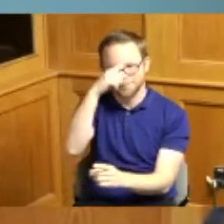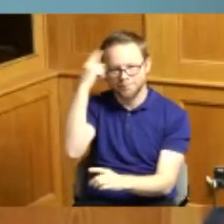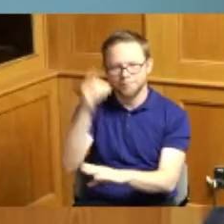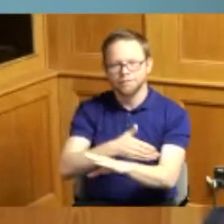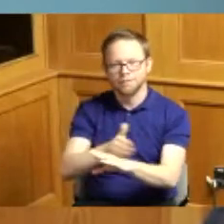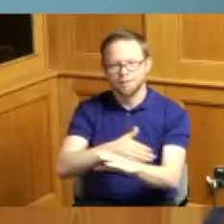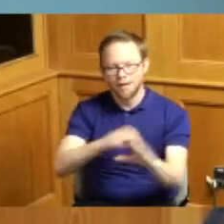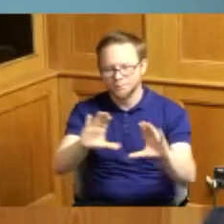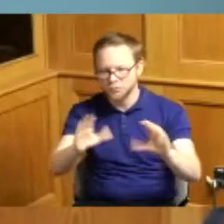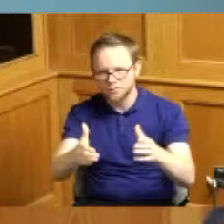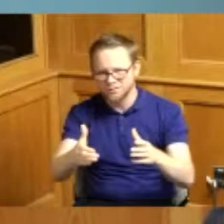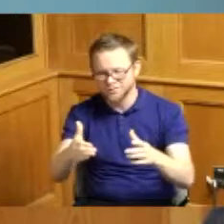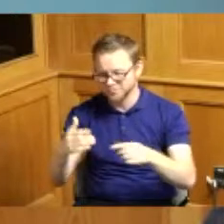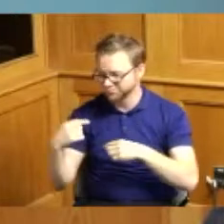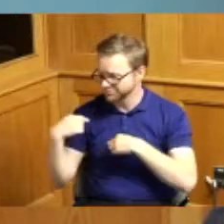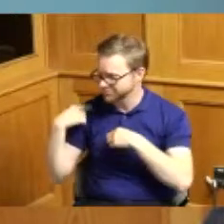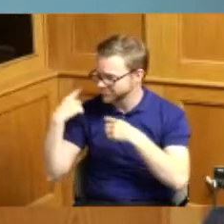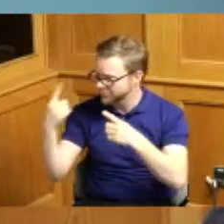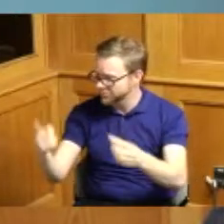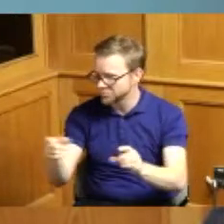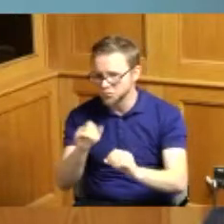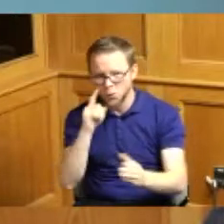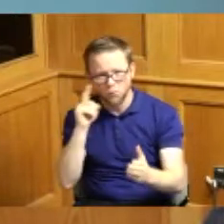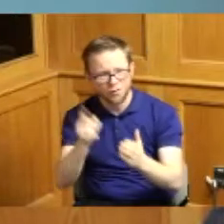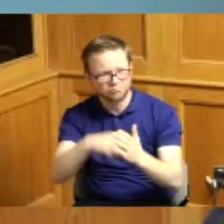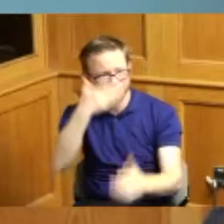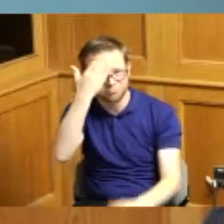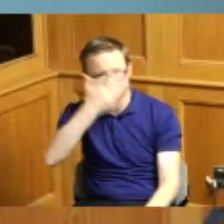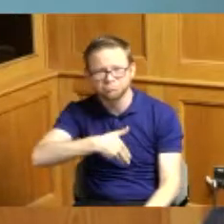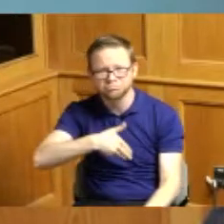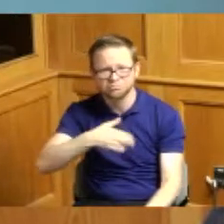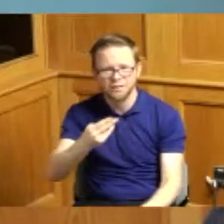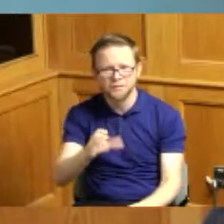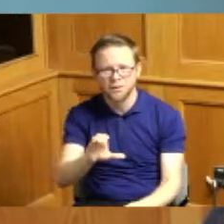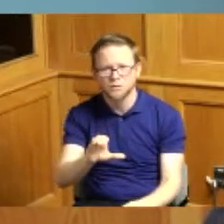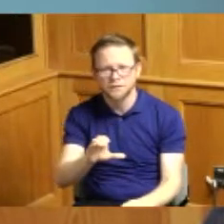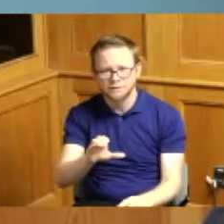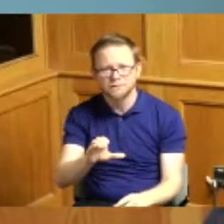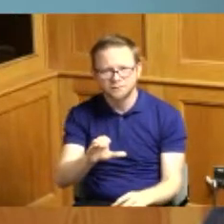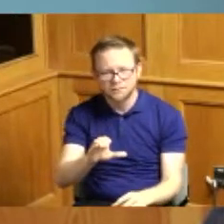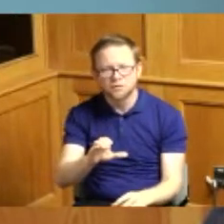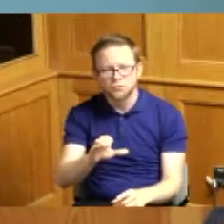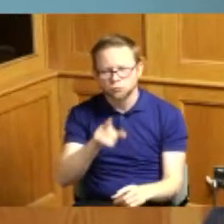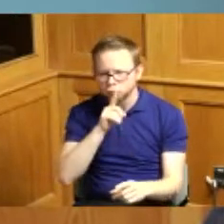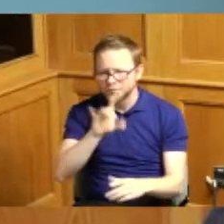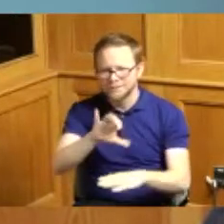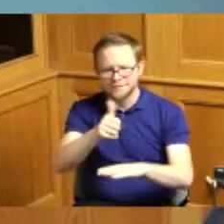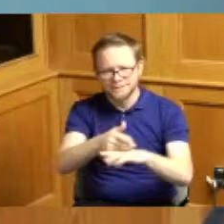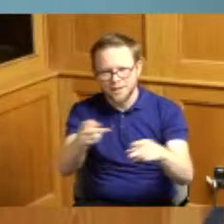not been recognized before in Hamilton County and we're making a place for them and that's the most